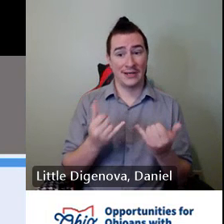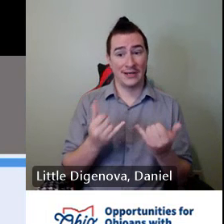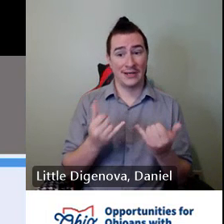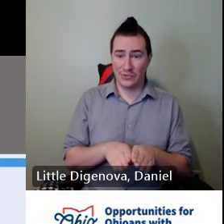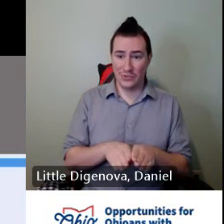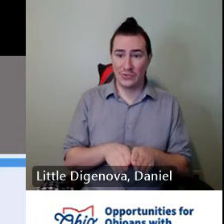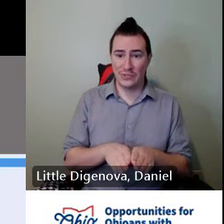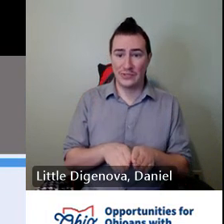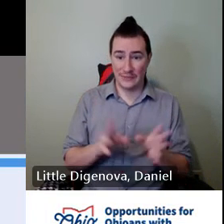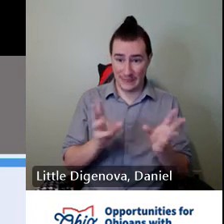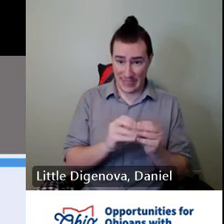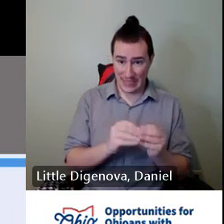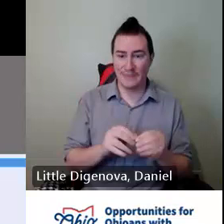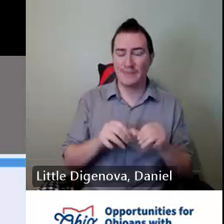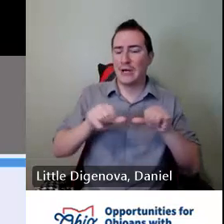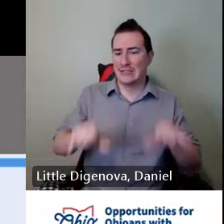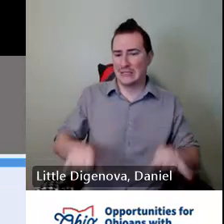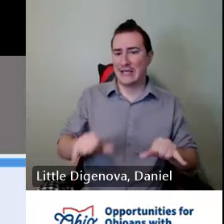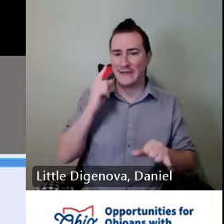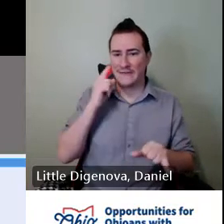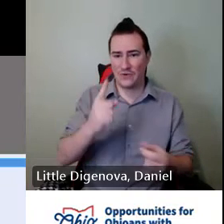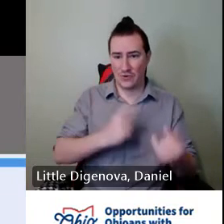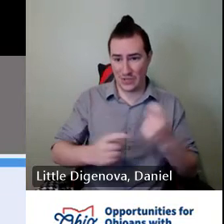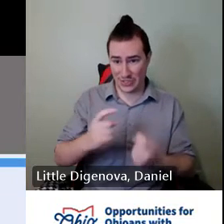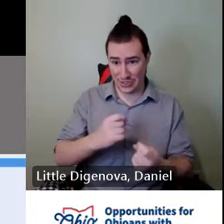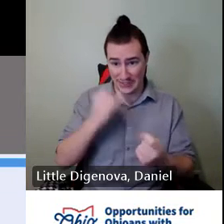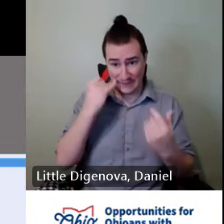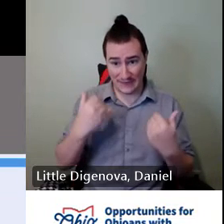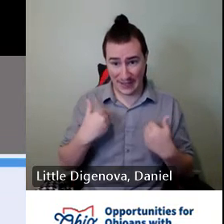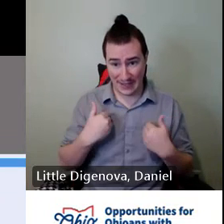So with that, before we close, Shelly, do you have some final thoughts to share?